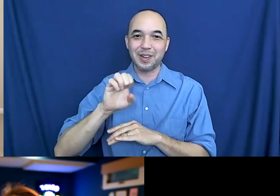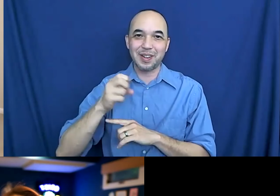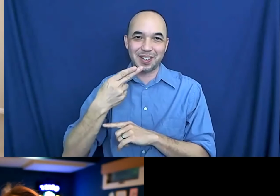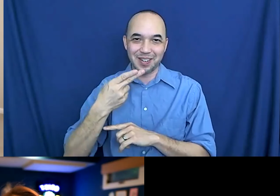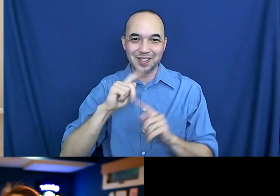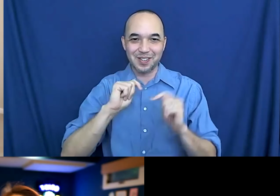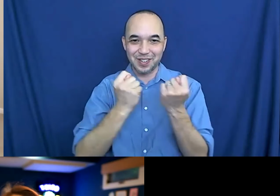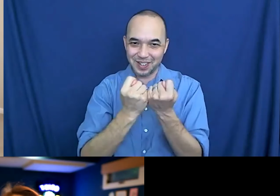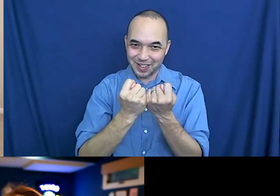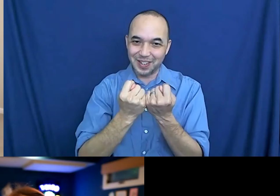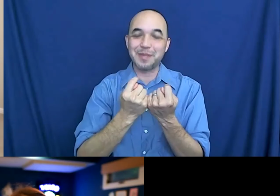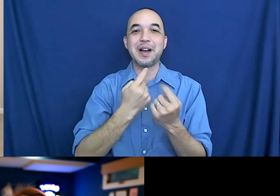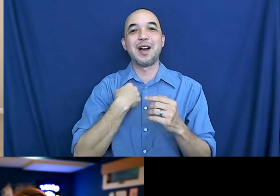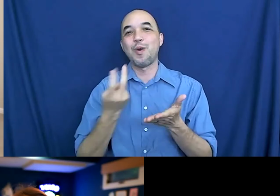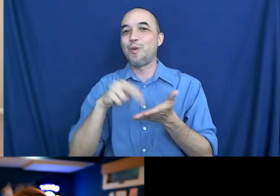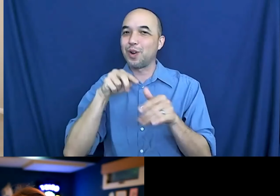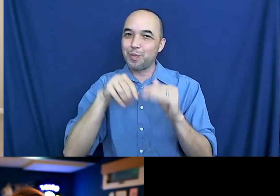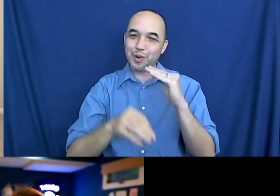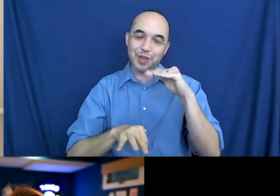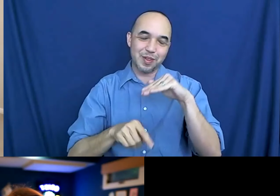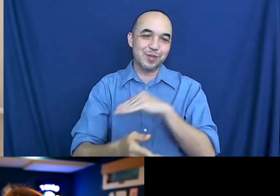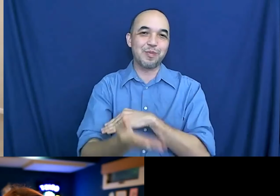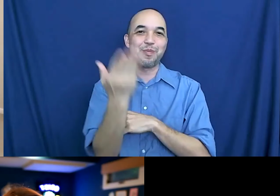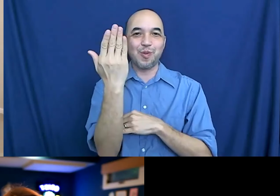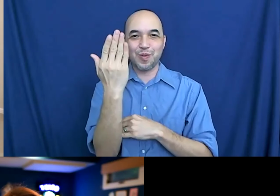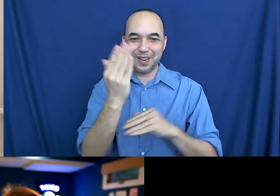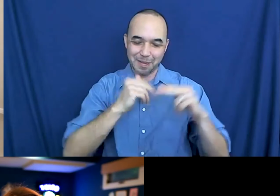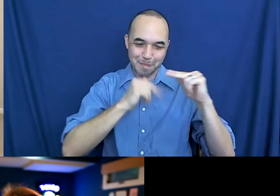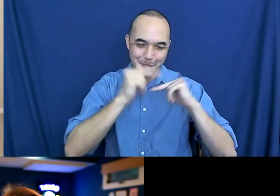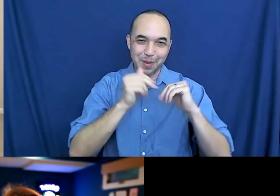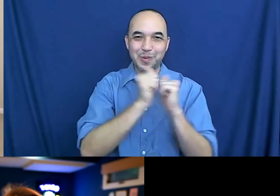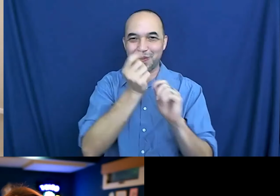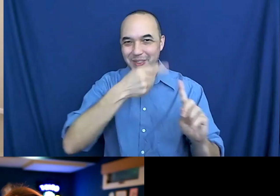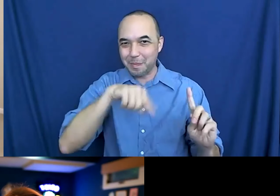I WANT TO EXTEND MY GREETINGS AND THANKS TO ALL THE